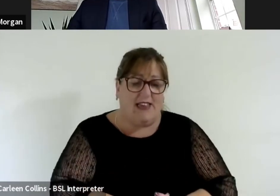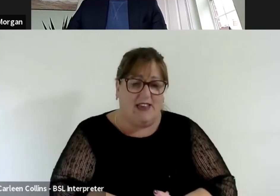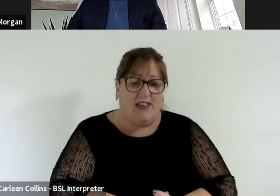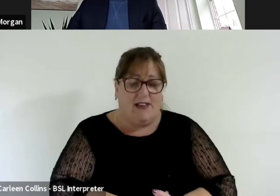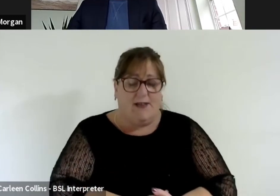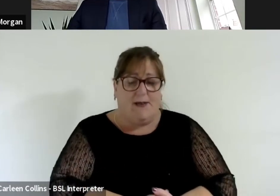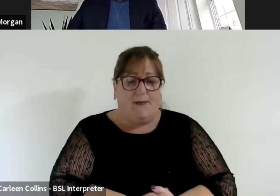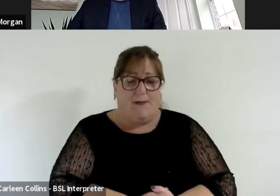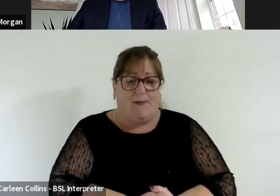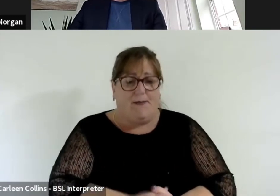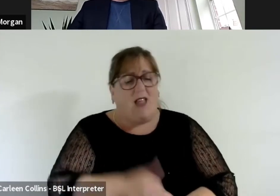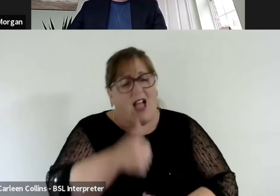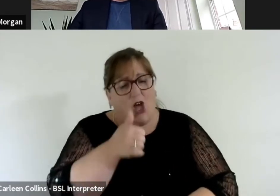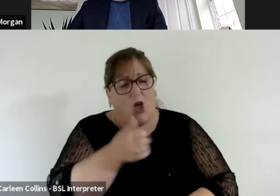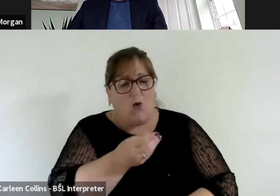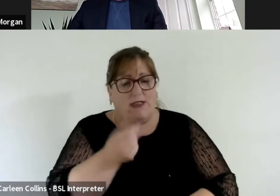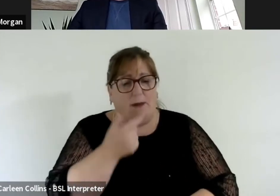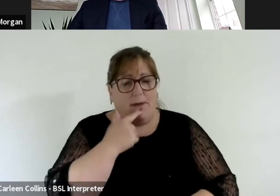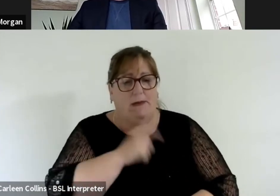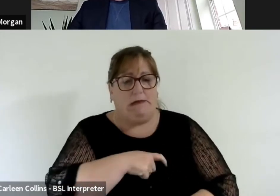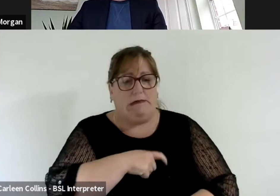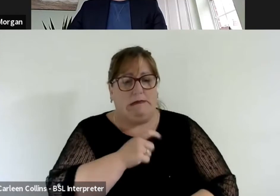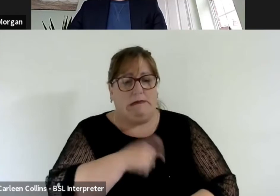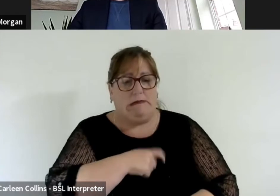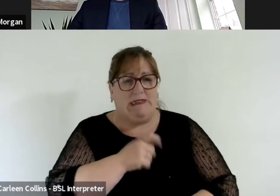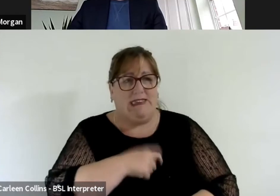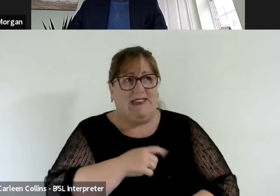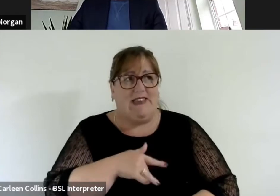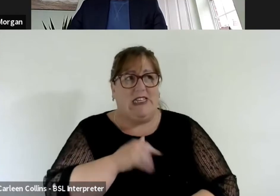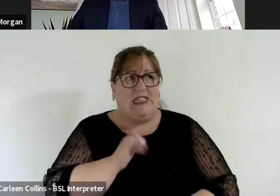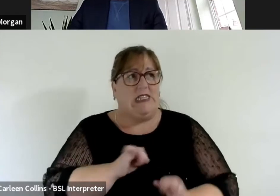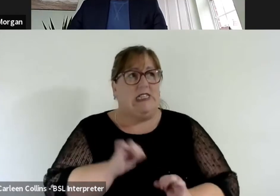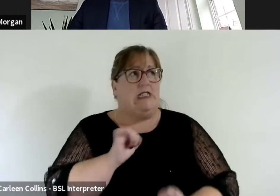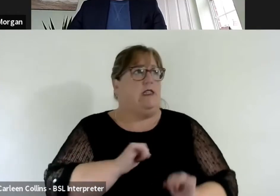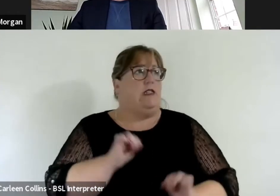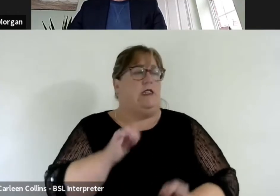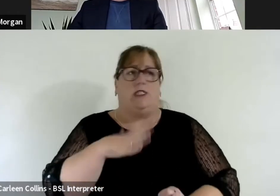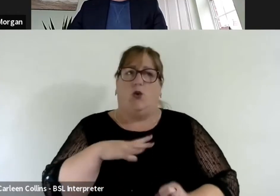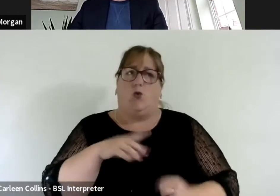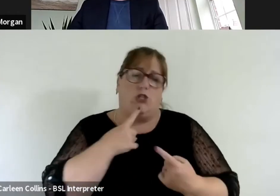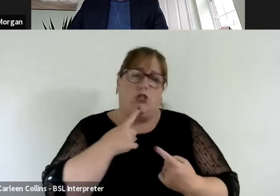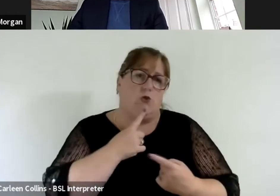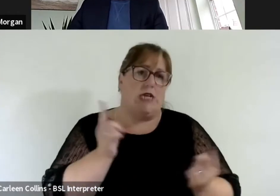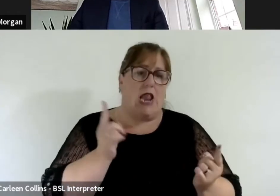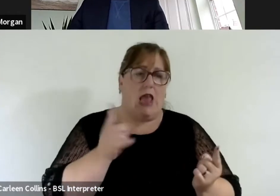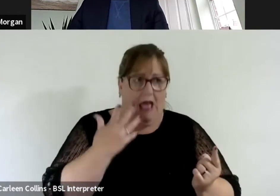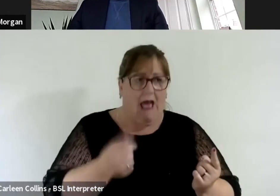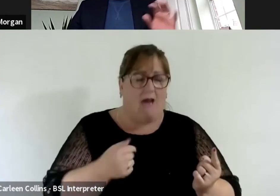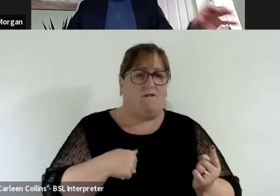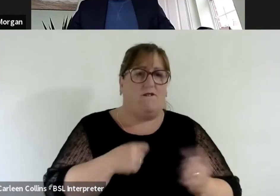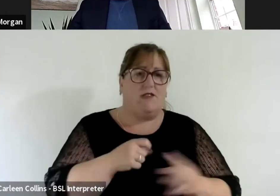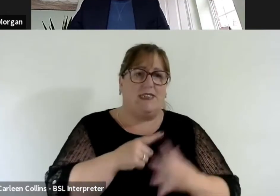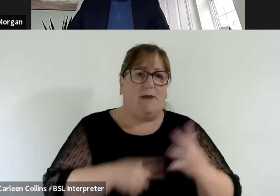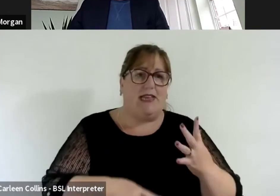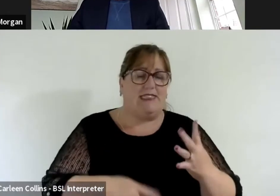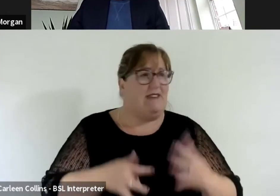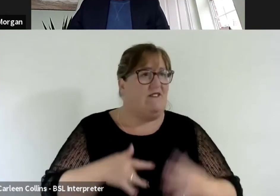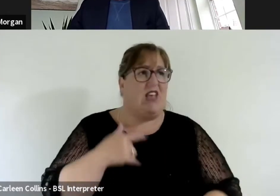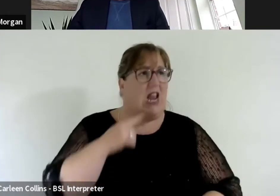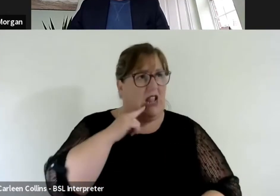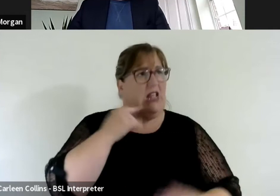Would you agree with that? Absolutely.